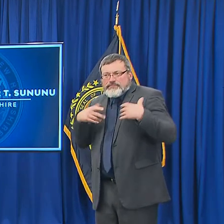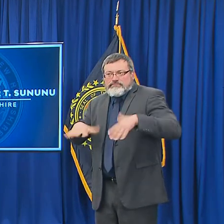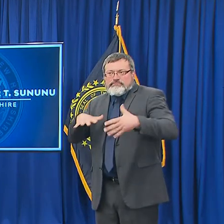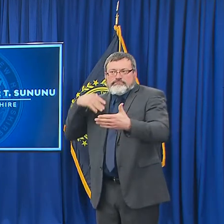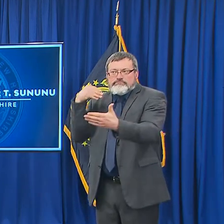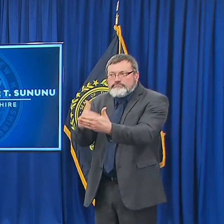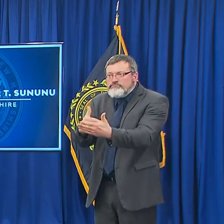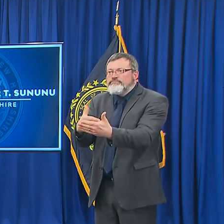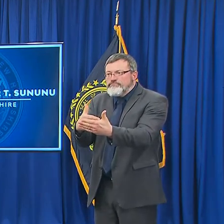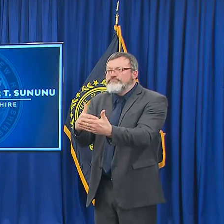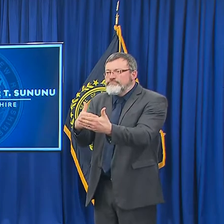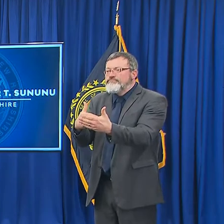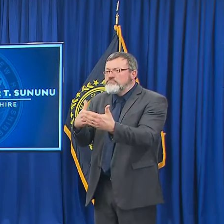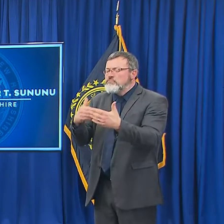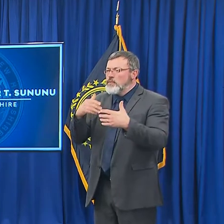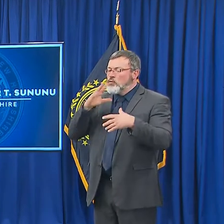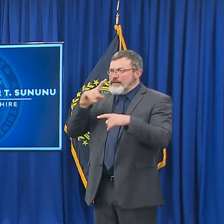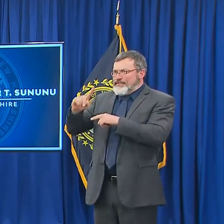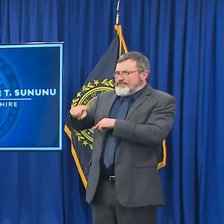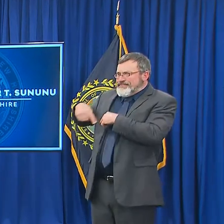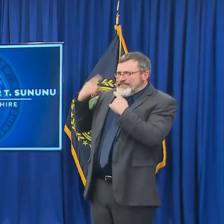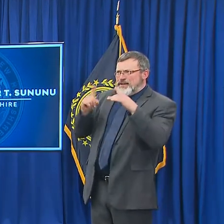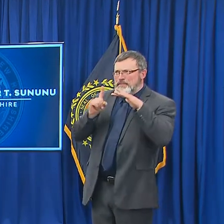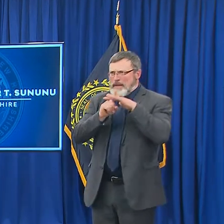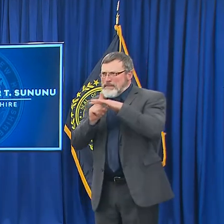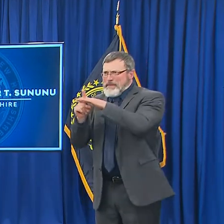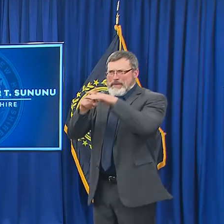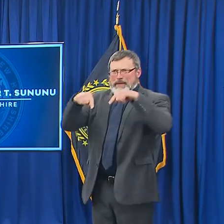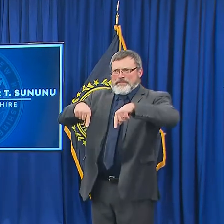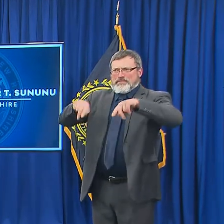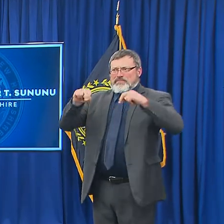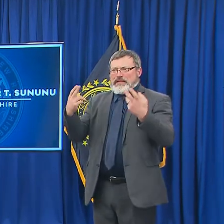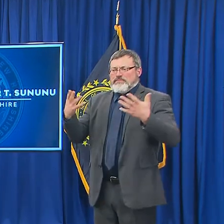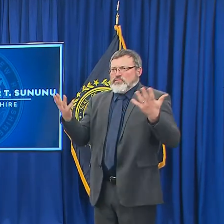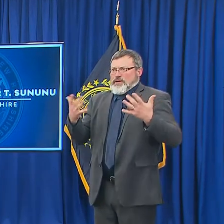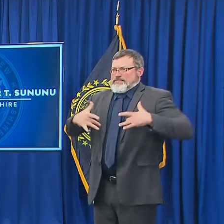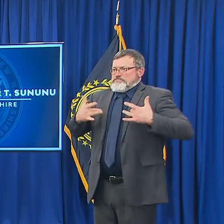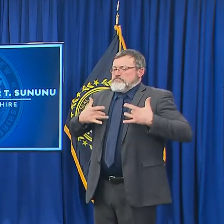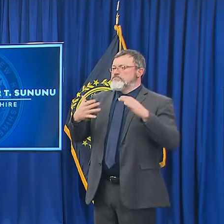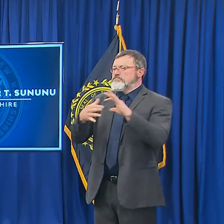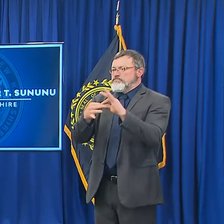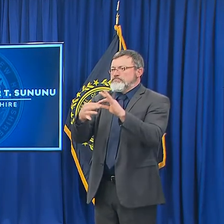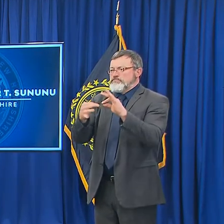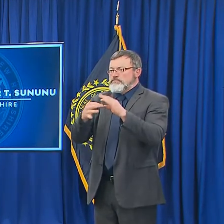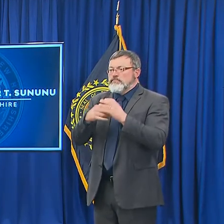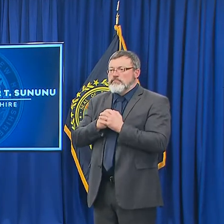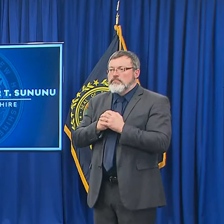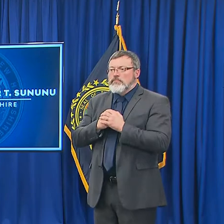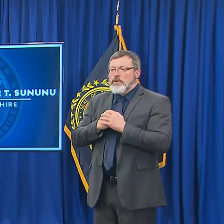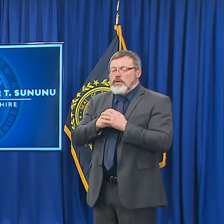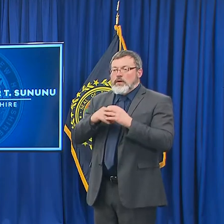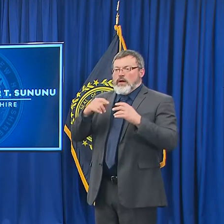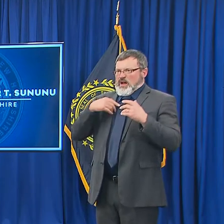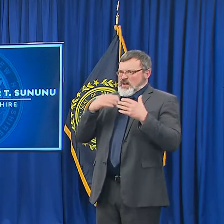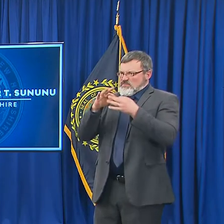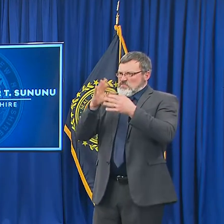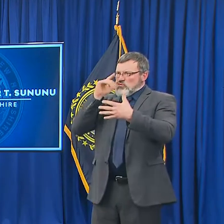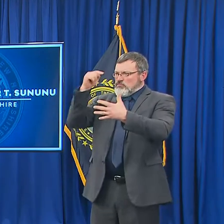and we are currently at four thousand six people with active infection throughout our state.